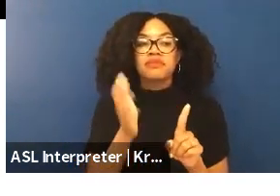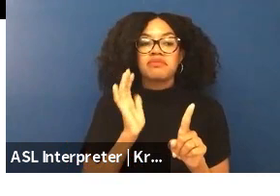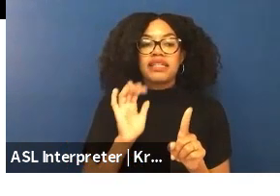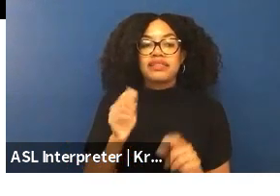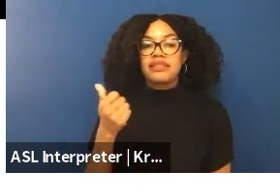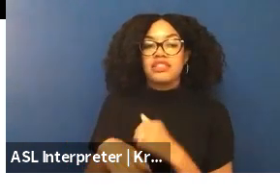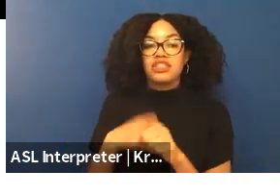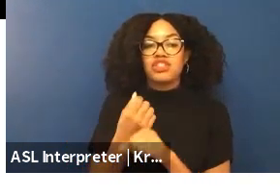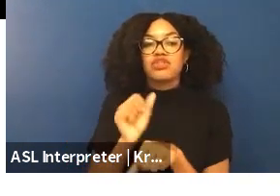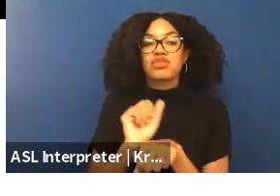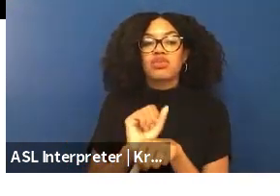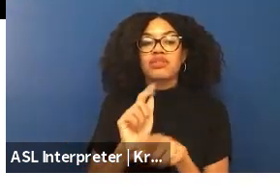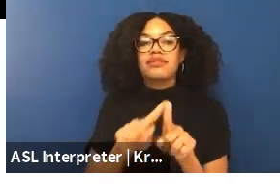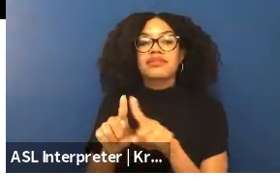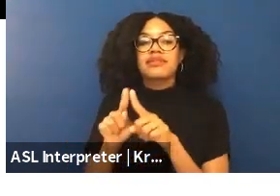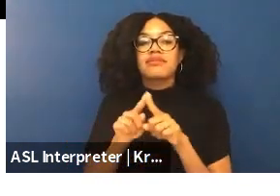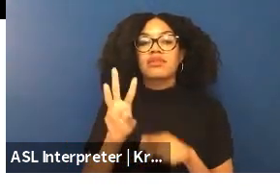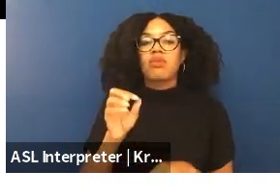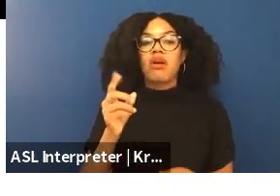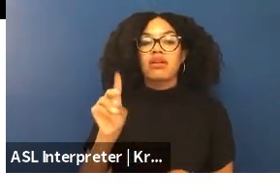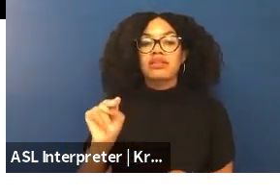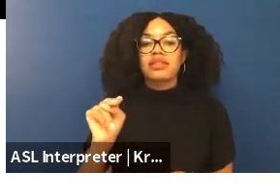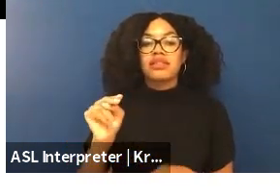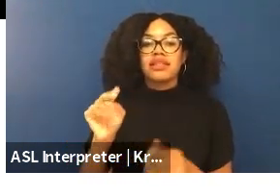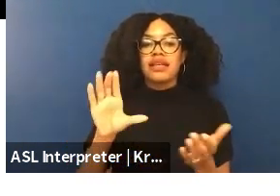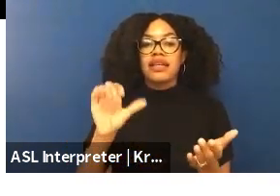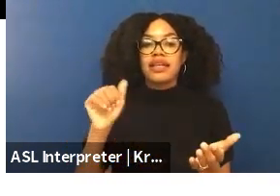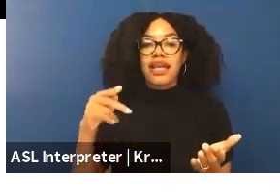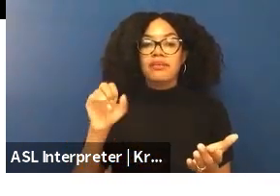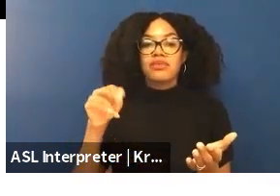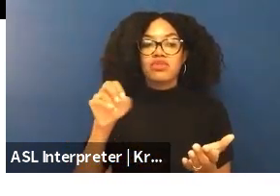Before transitioning to contributing faculty and University Research Reviewer in the DBA program,